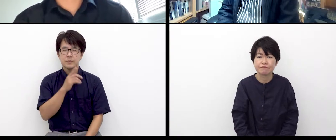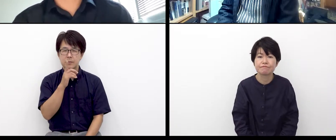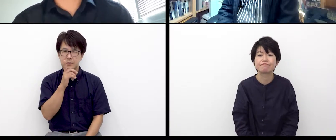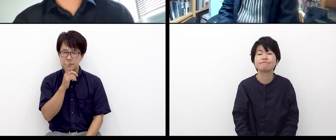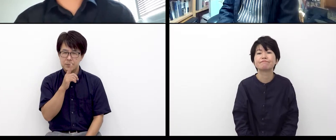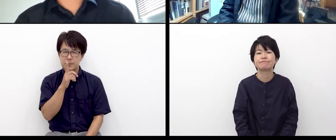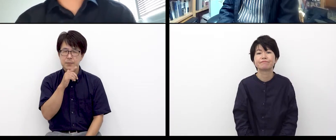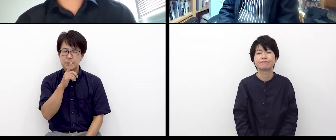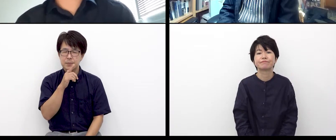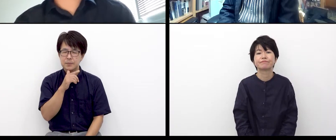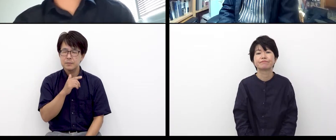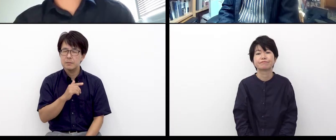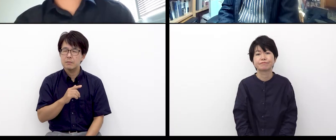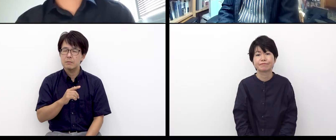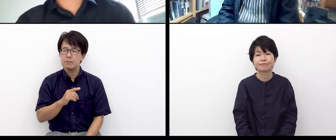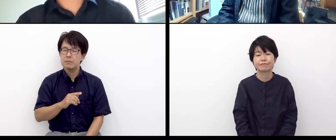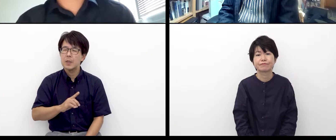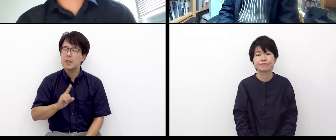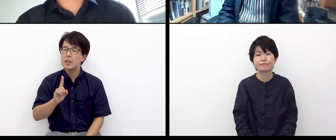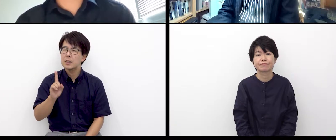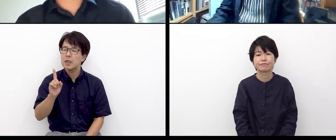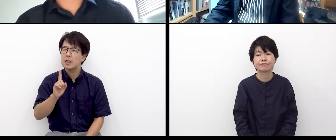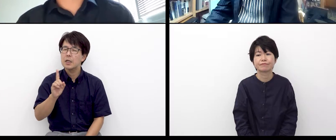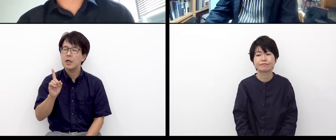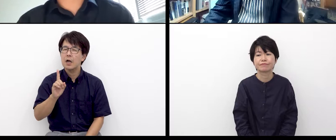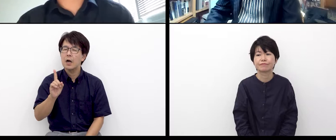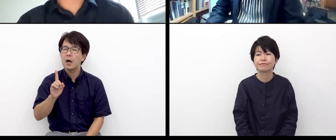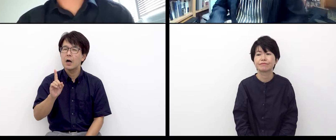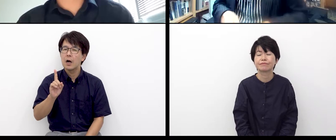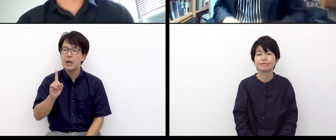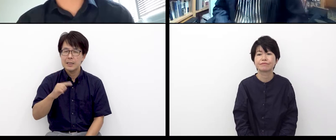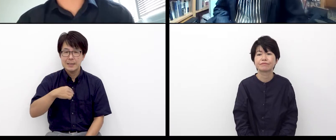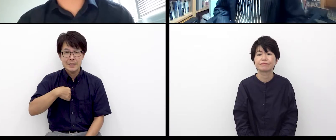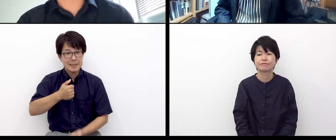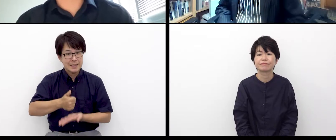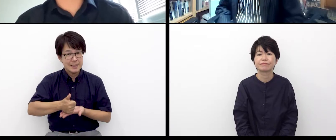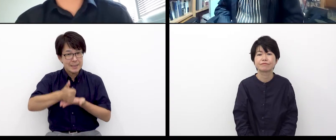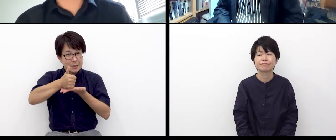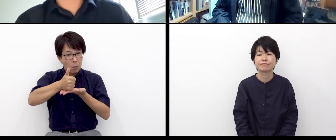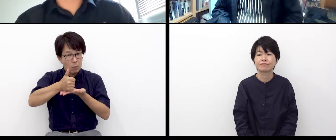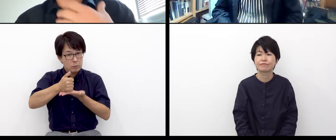It looks important that they have